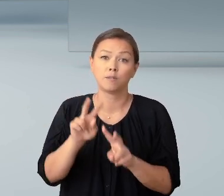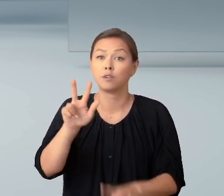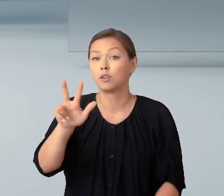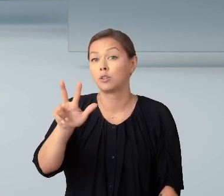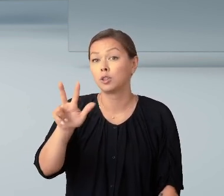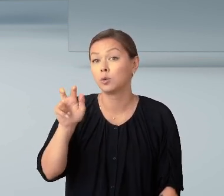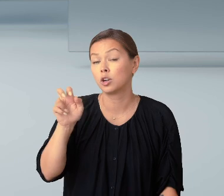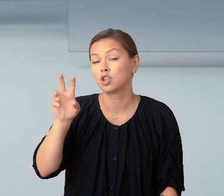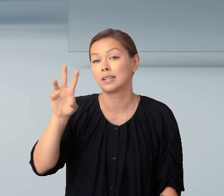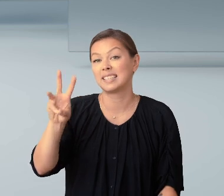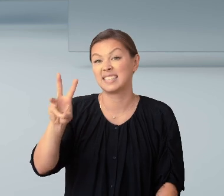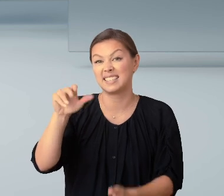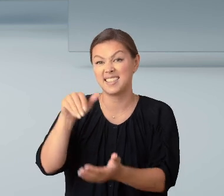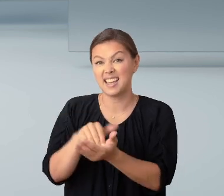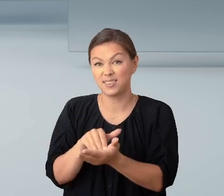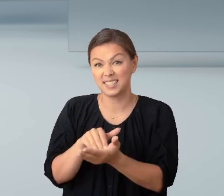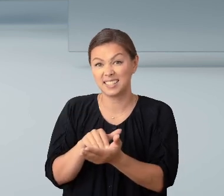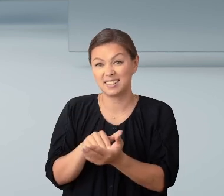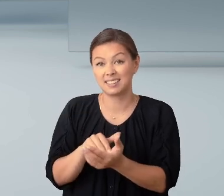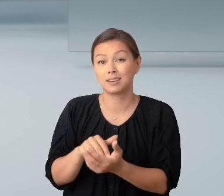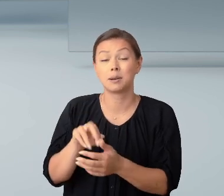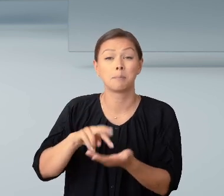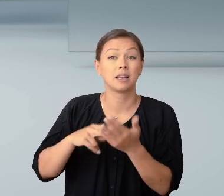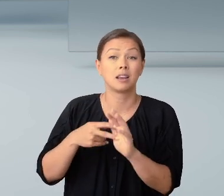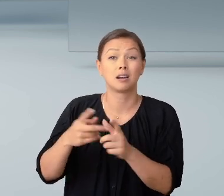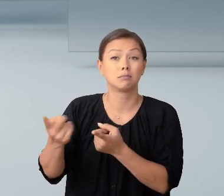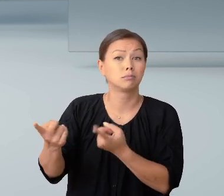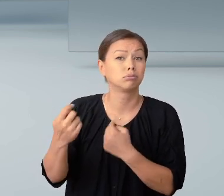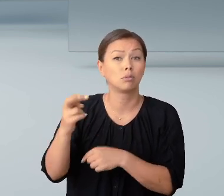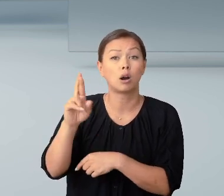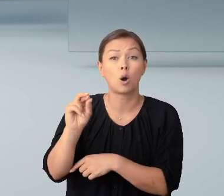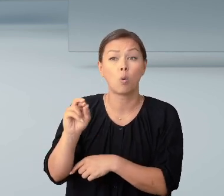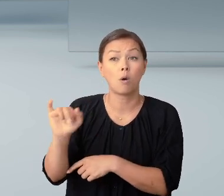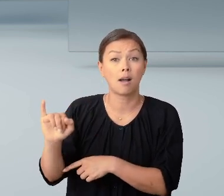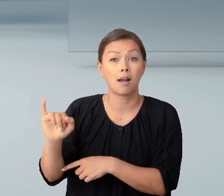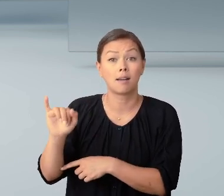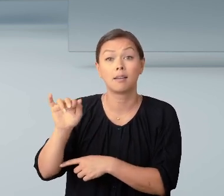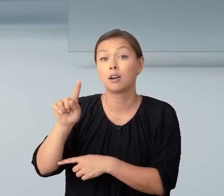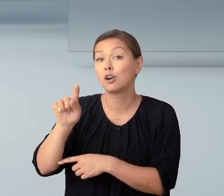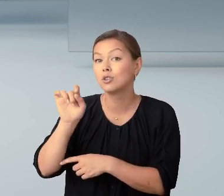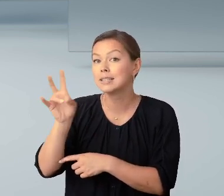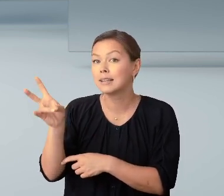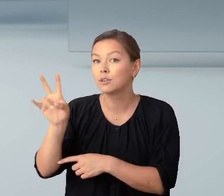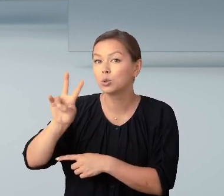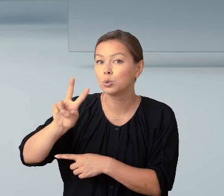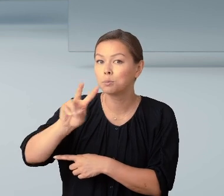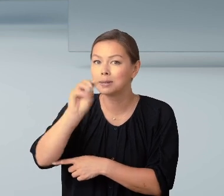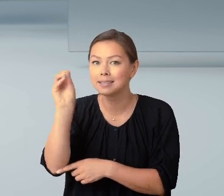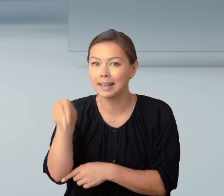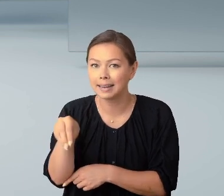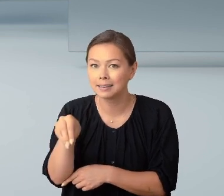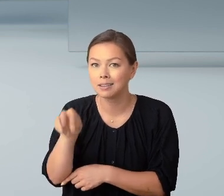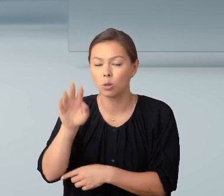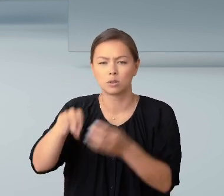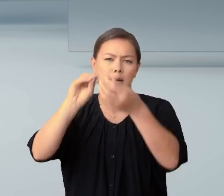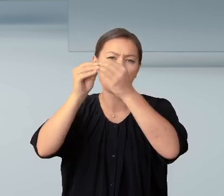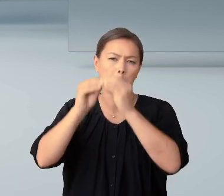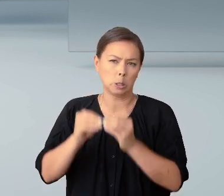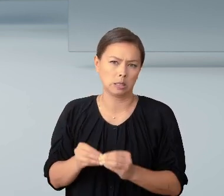and an ROI of 172%. Those were the numbers, and there are other